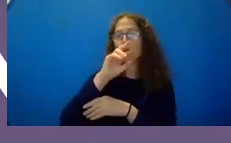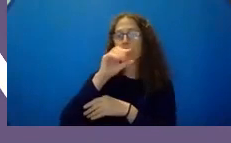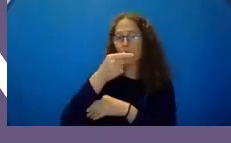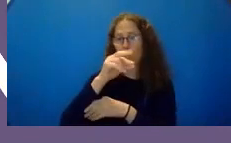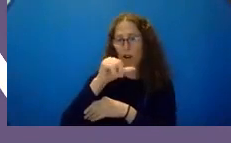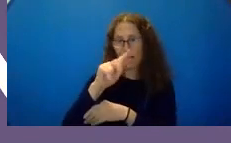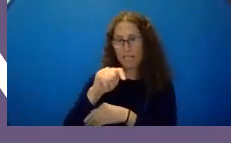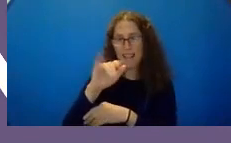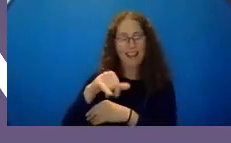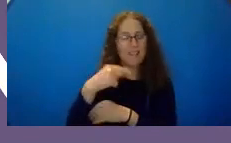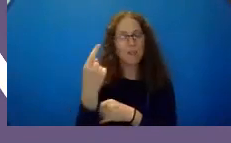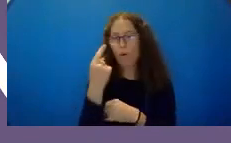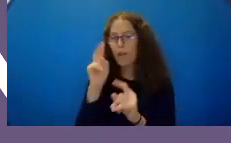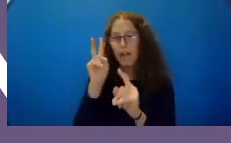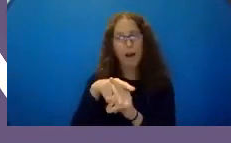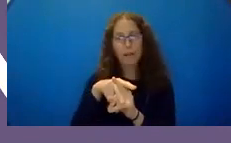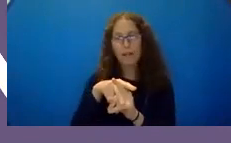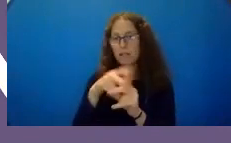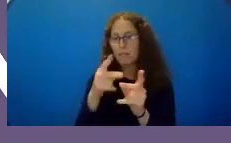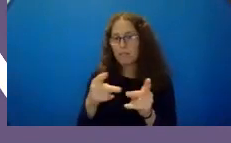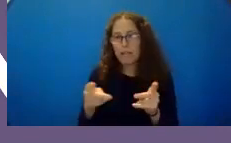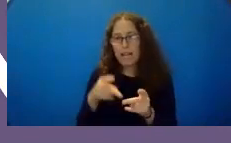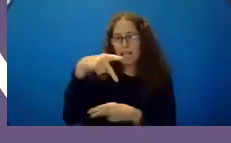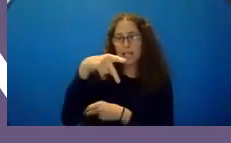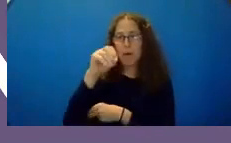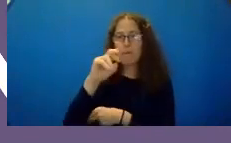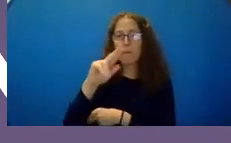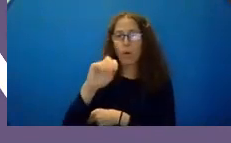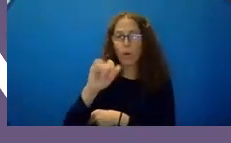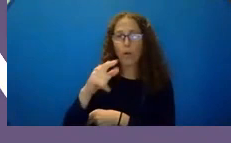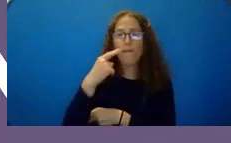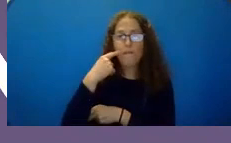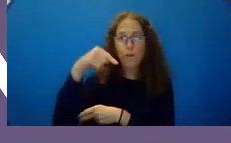GRANT LINK. ALL APPLICATIONS MUST BE FILLED OUT AND